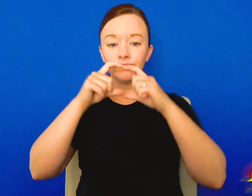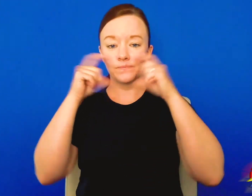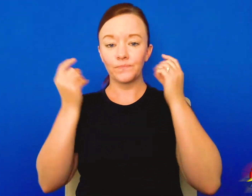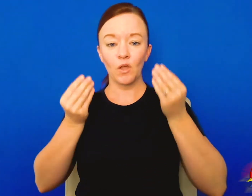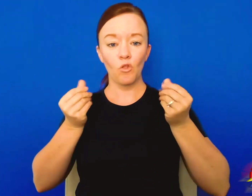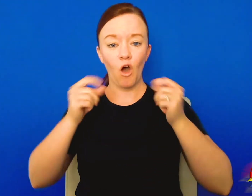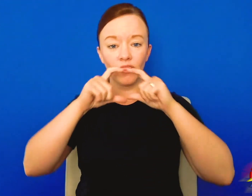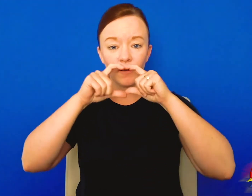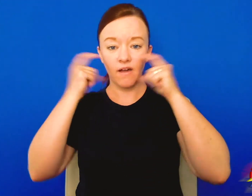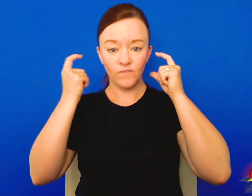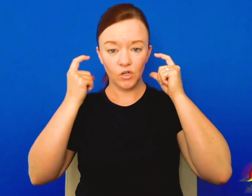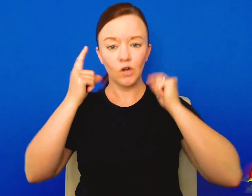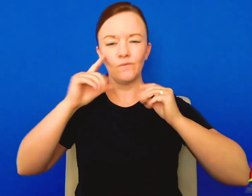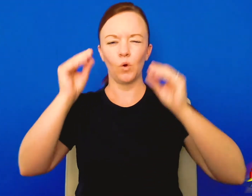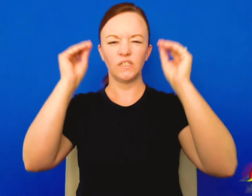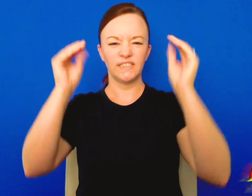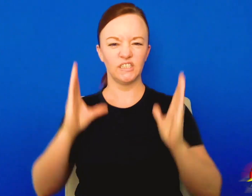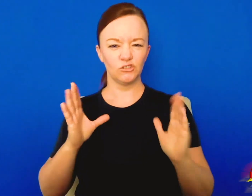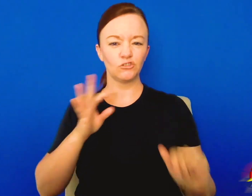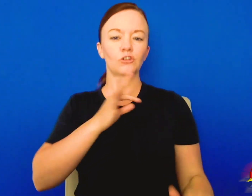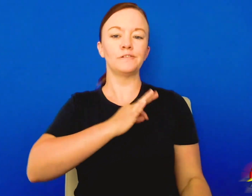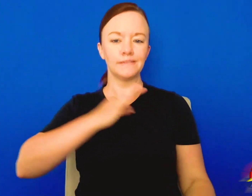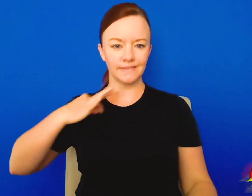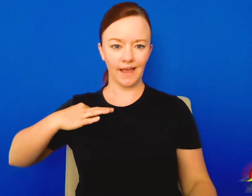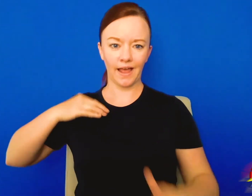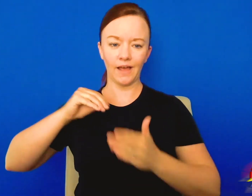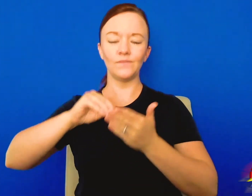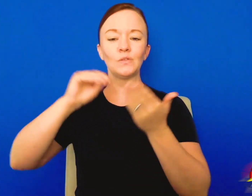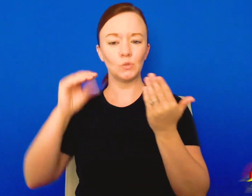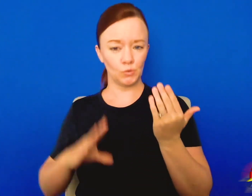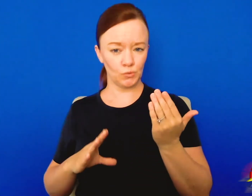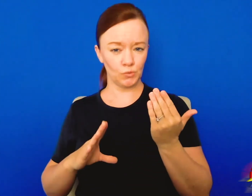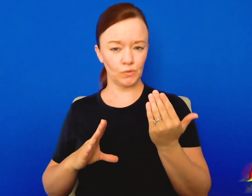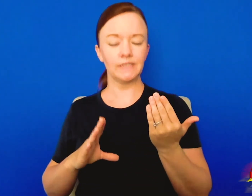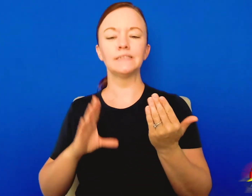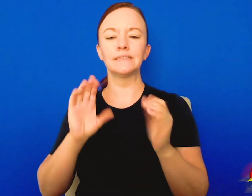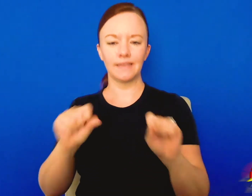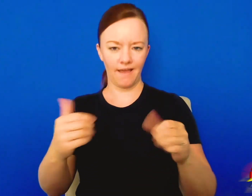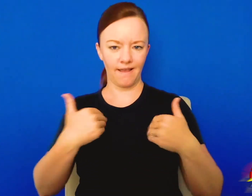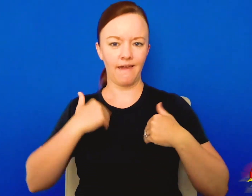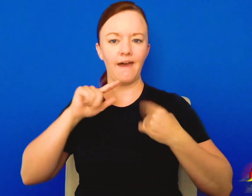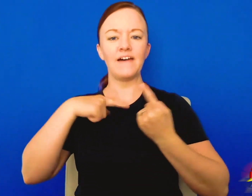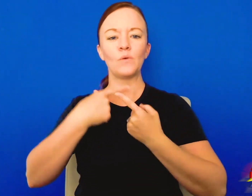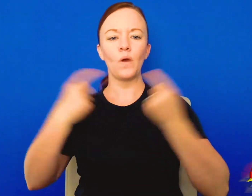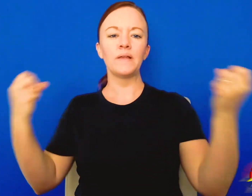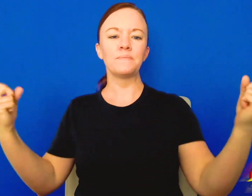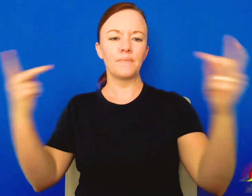THE FACE COVERINGS ARE FOR TEACHERS, STAFF, AND STUDENTS WHEN THEY RETURN TO CLASS.